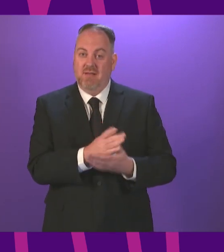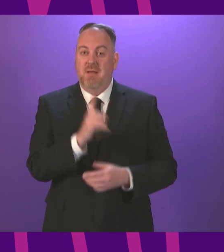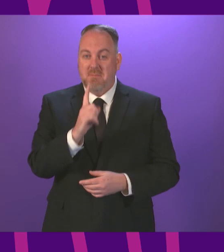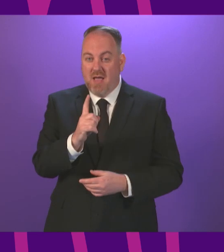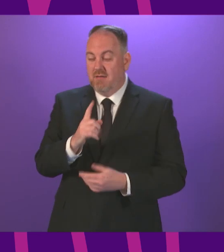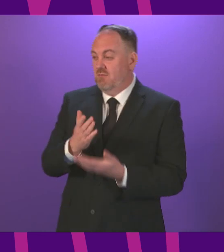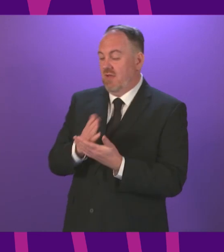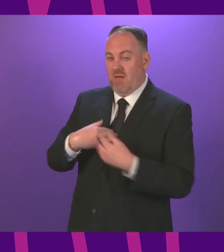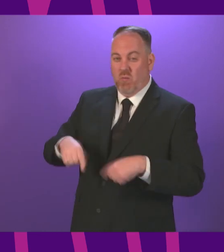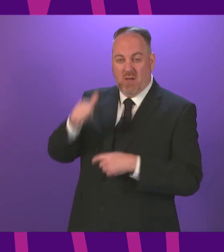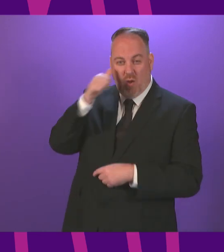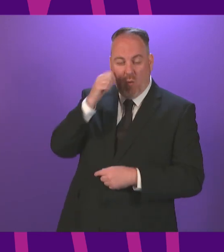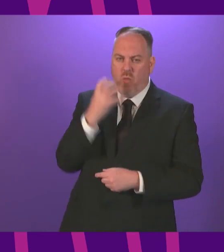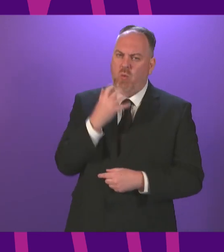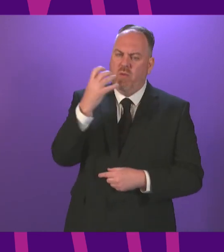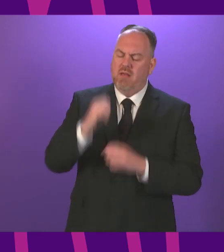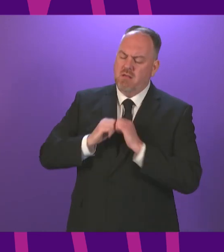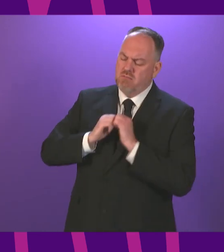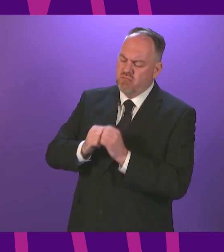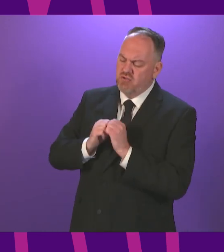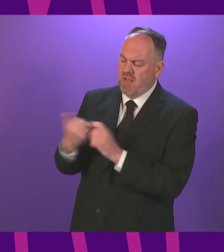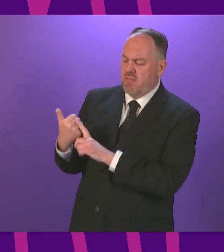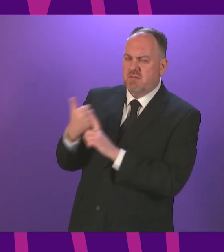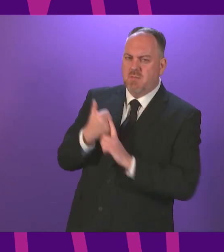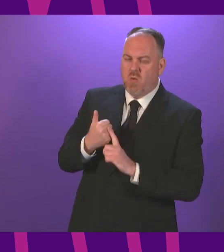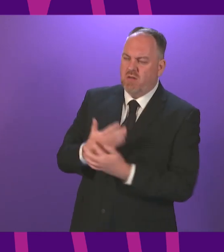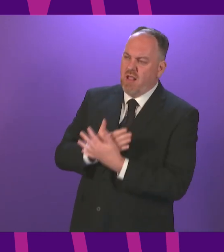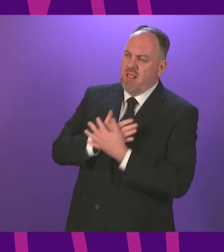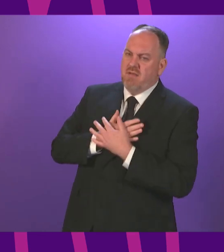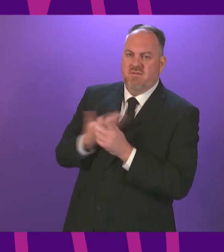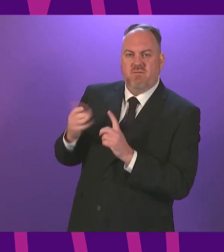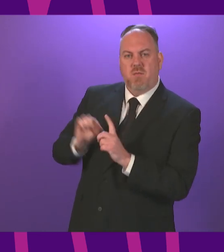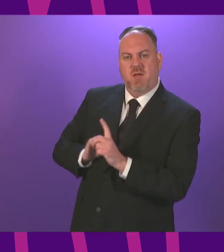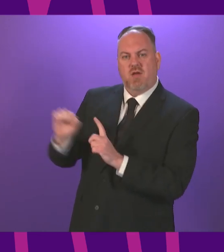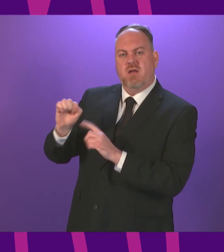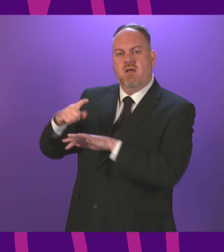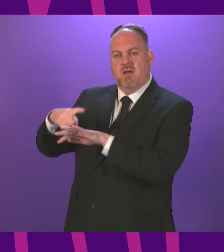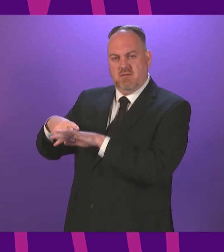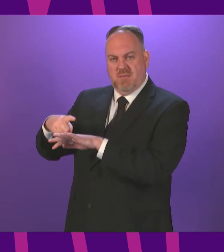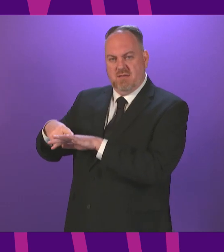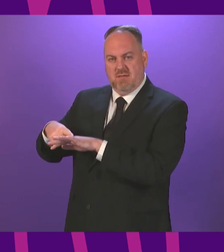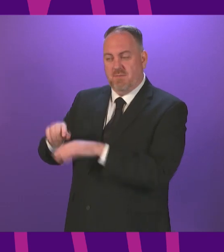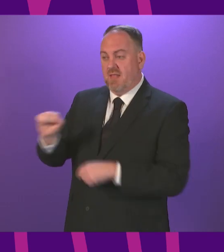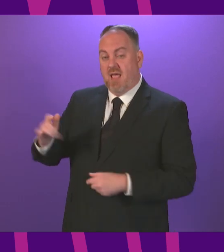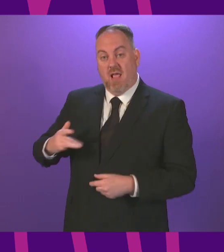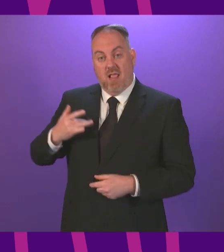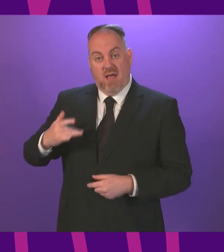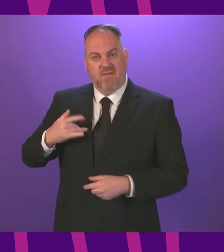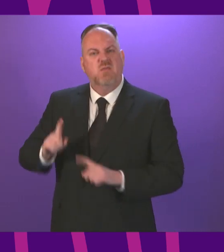how much the Queen cherished the support, counsel and love of her husband. Although their lives may have been different from ours,